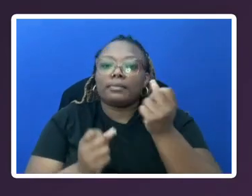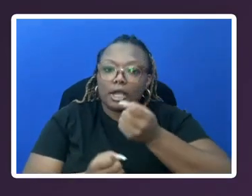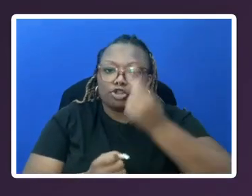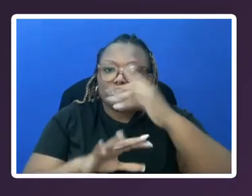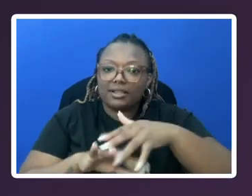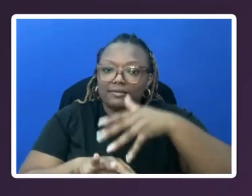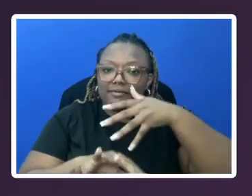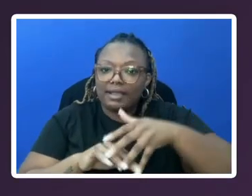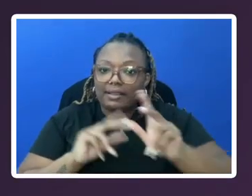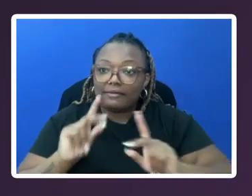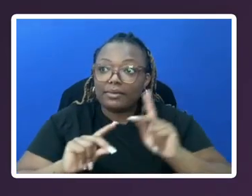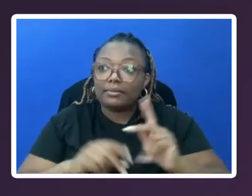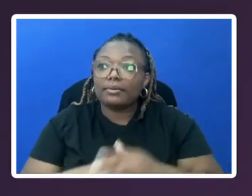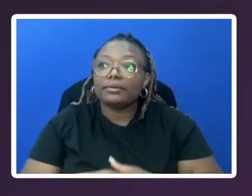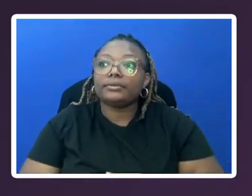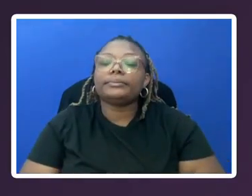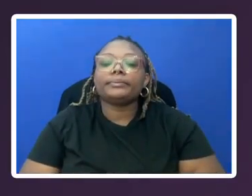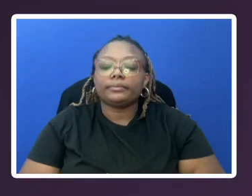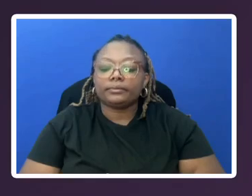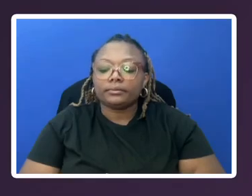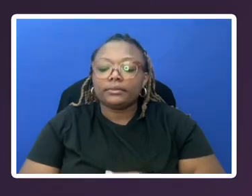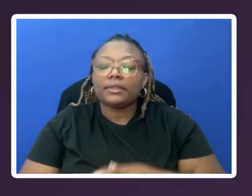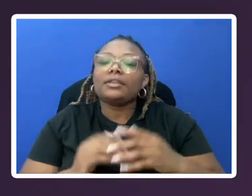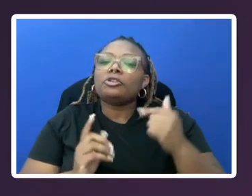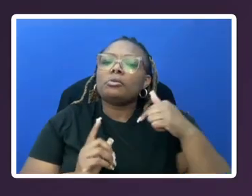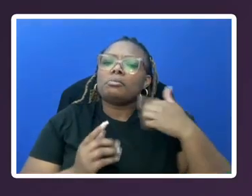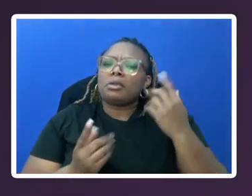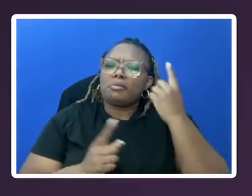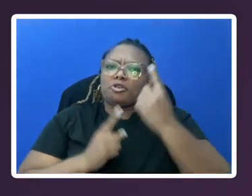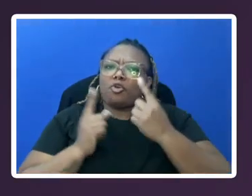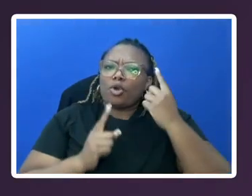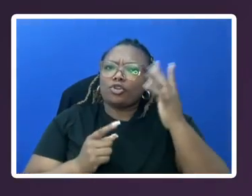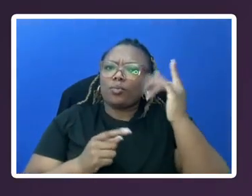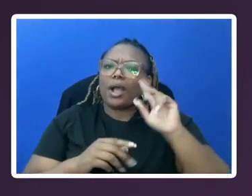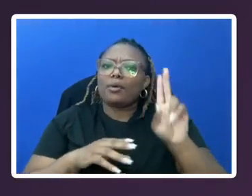Now, at this point, you might be wondering why we are using terms like Native American